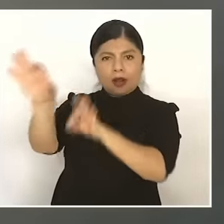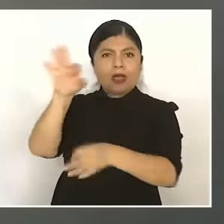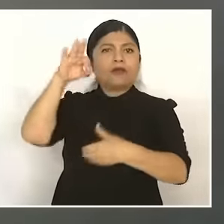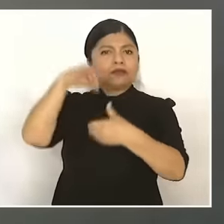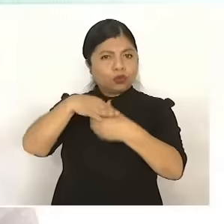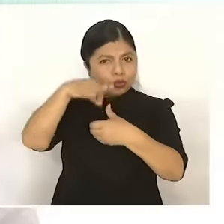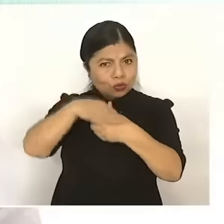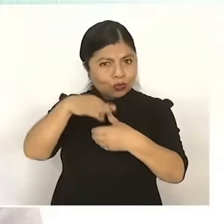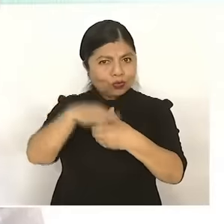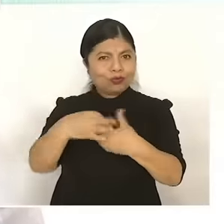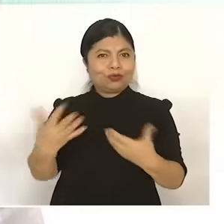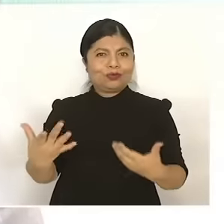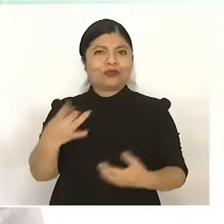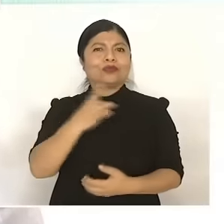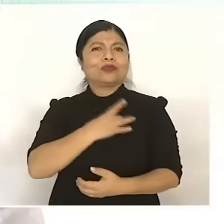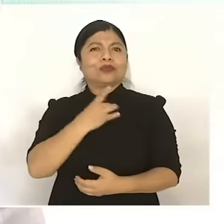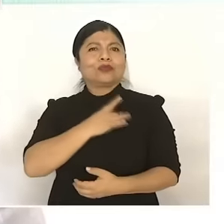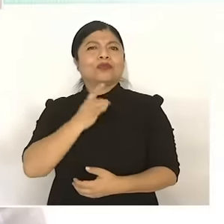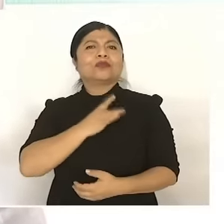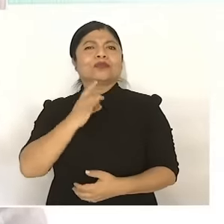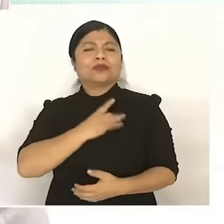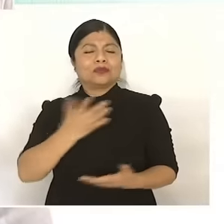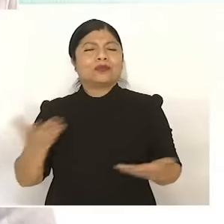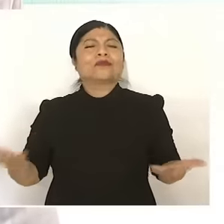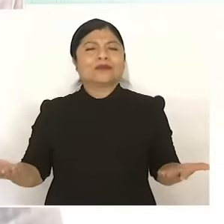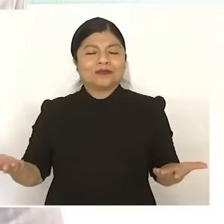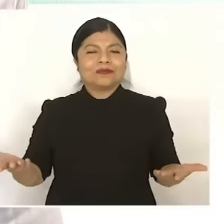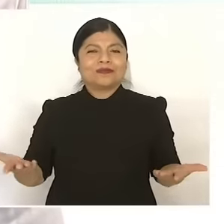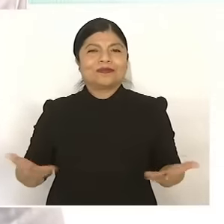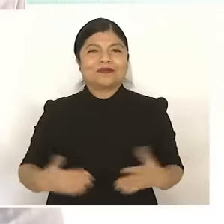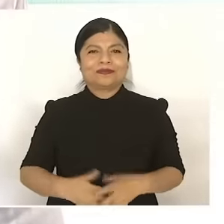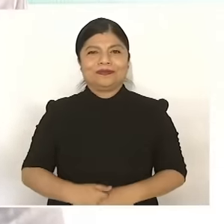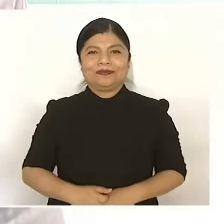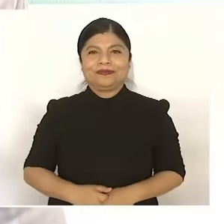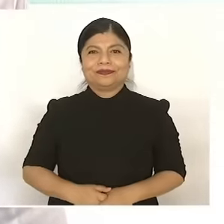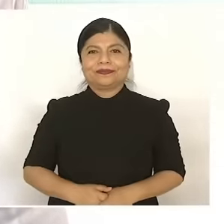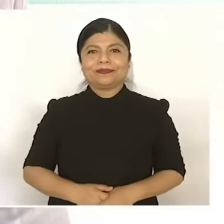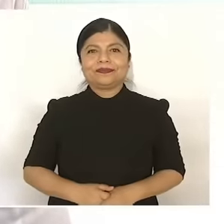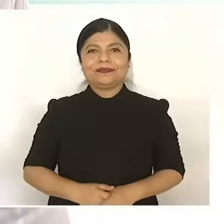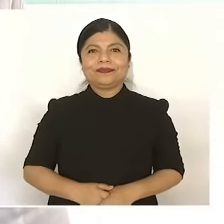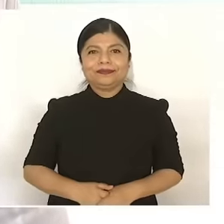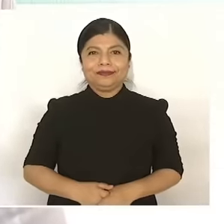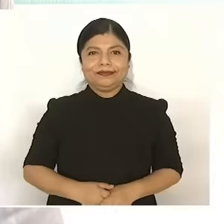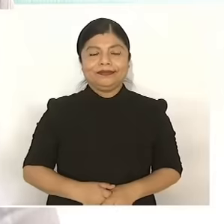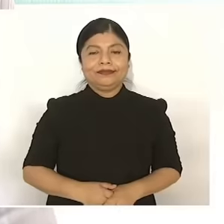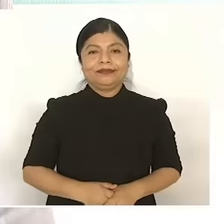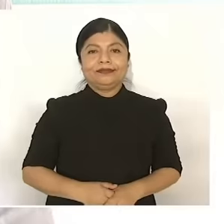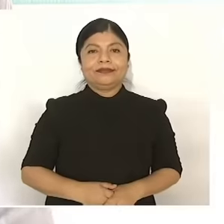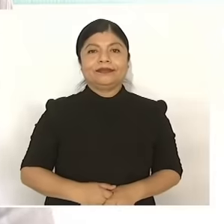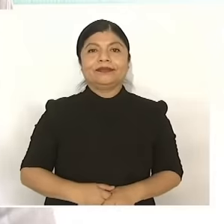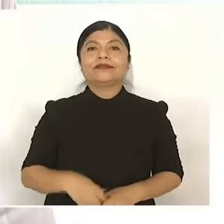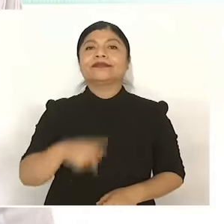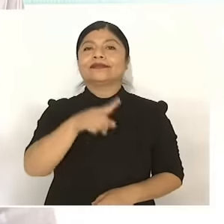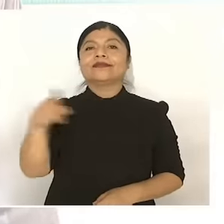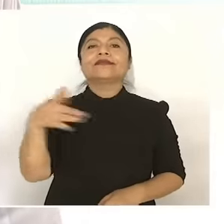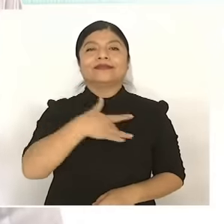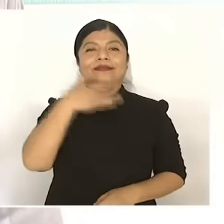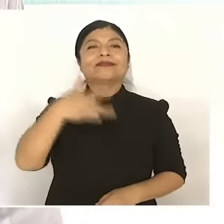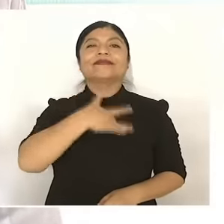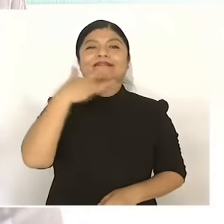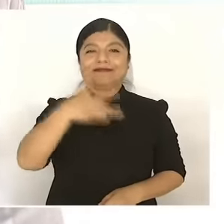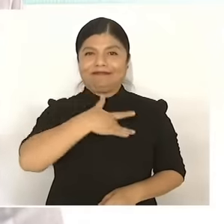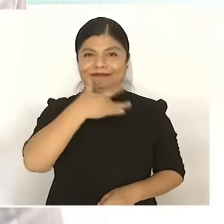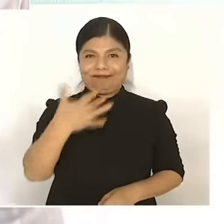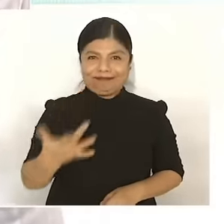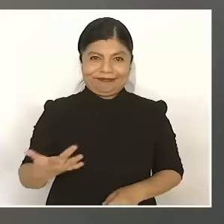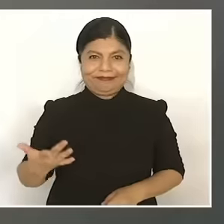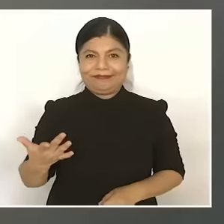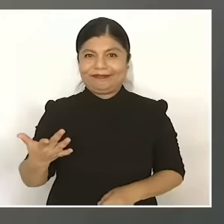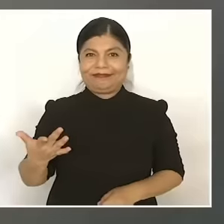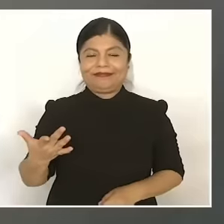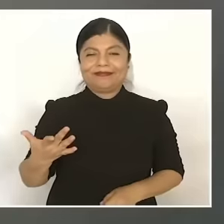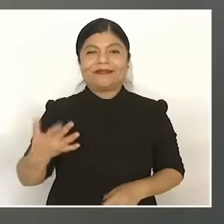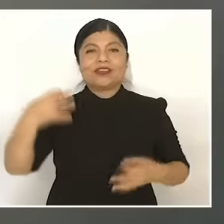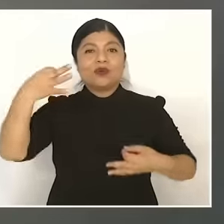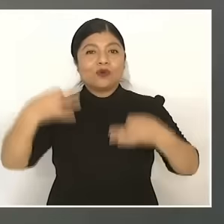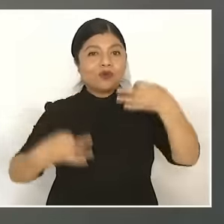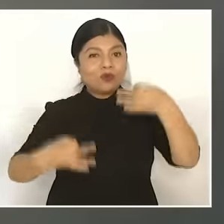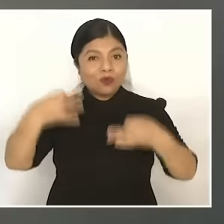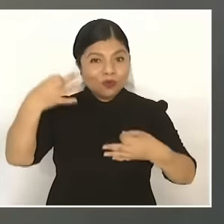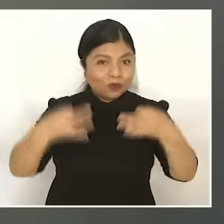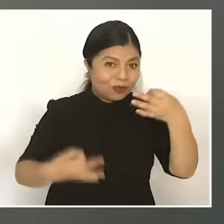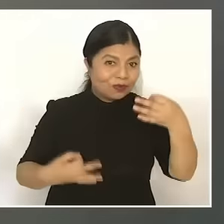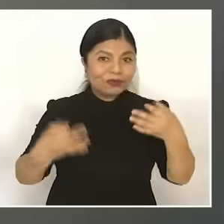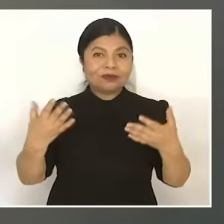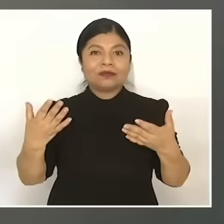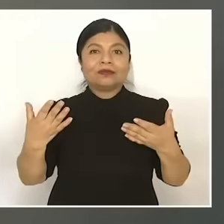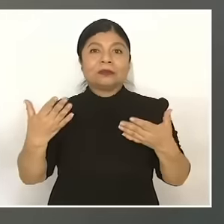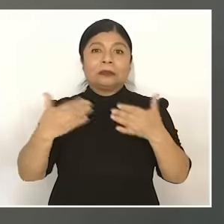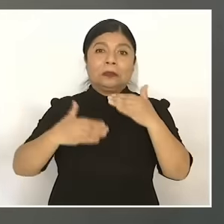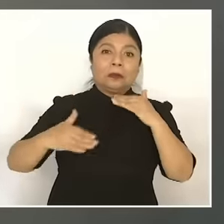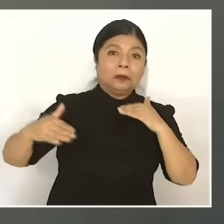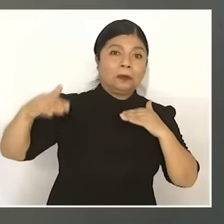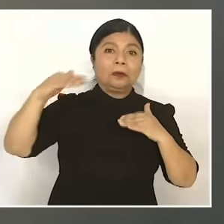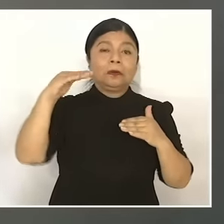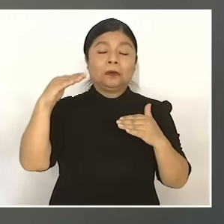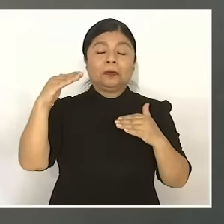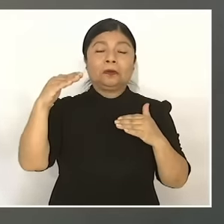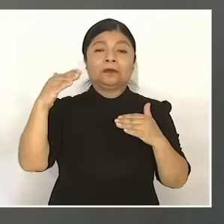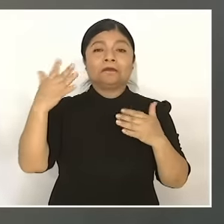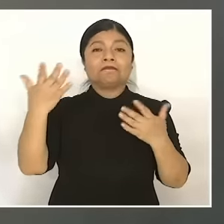fear? What do you think that the judges, magistrates, ministers are chosen by the president,